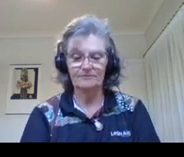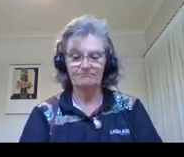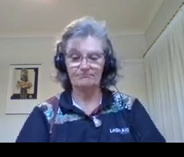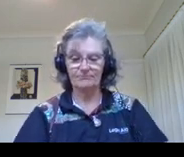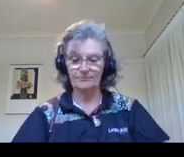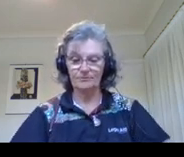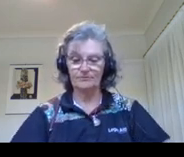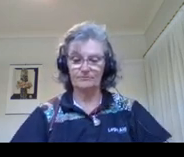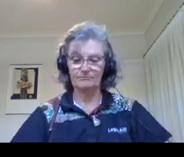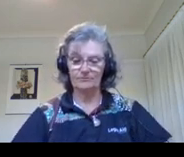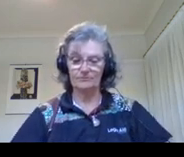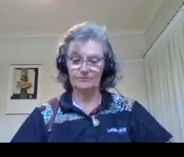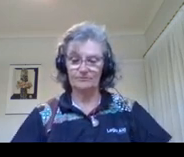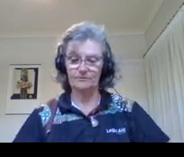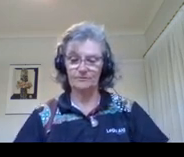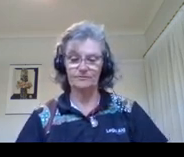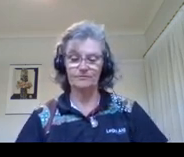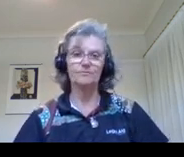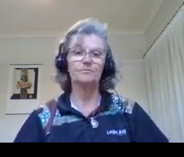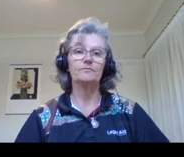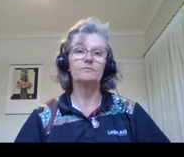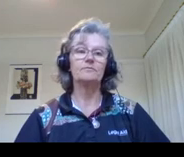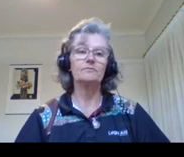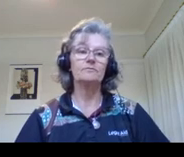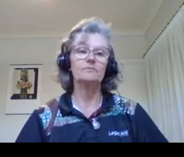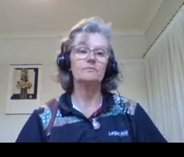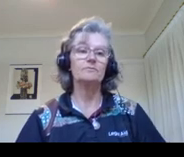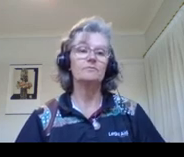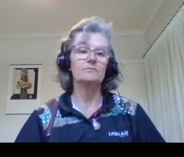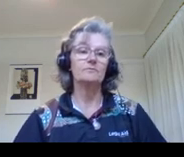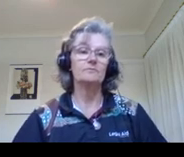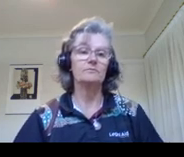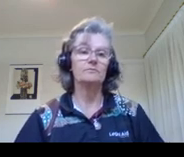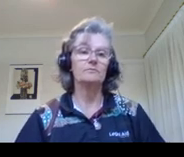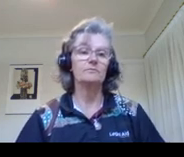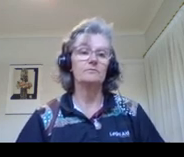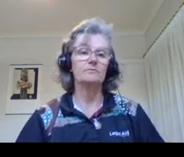encourage everyone to have a look at a triple c's scam watch website because it's a really